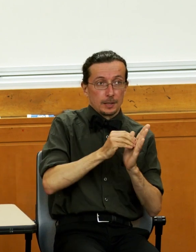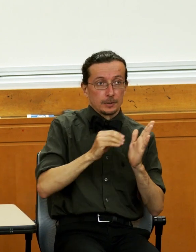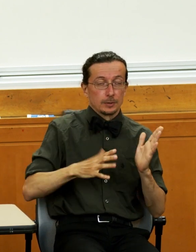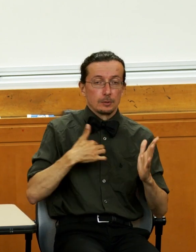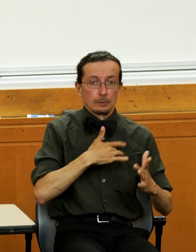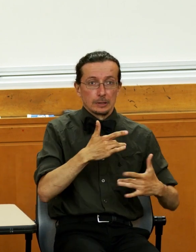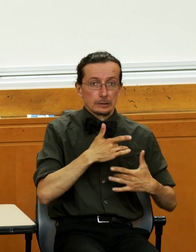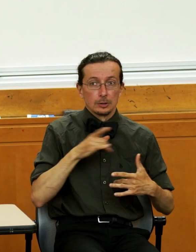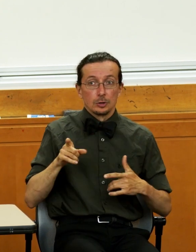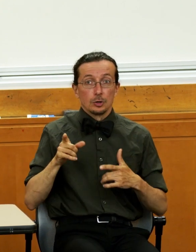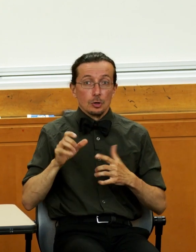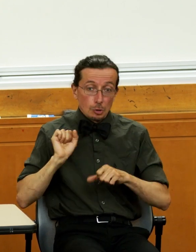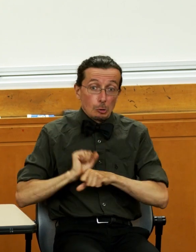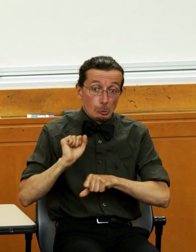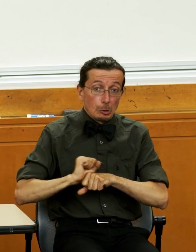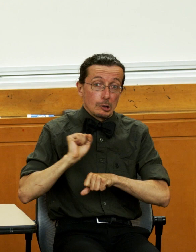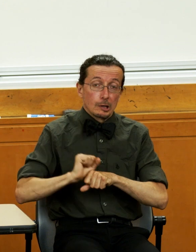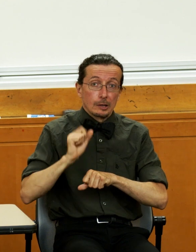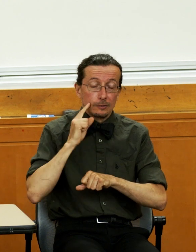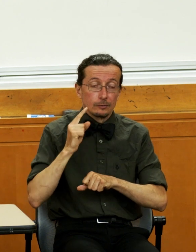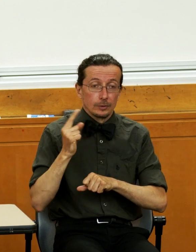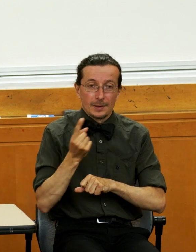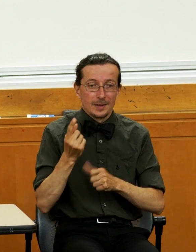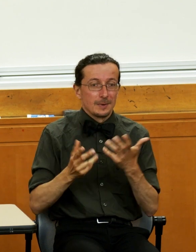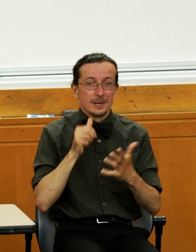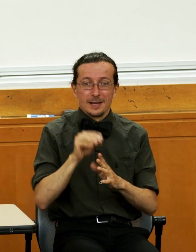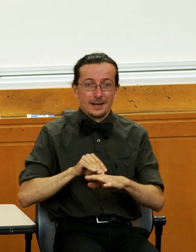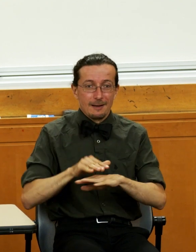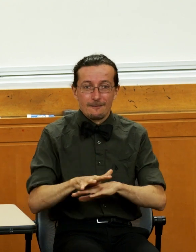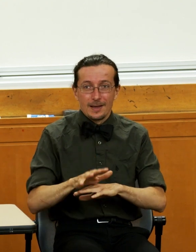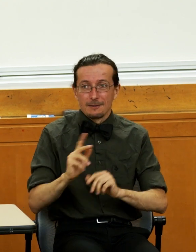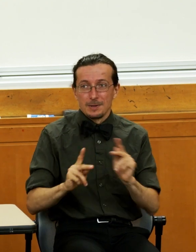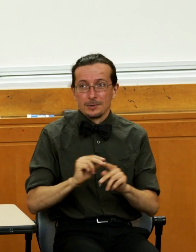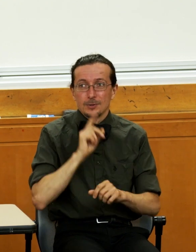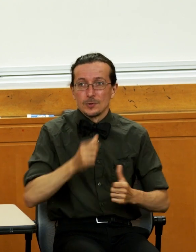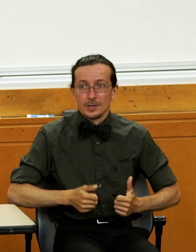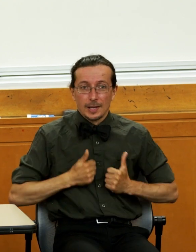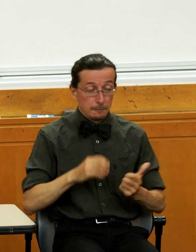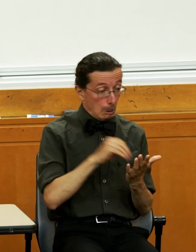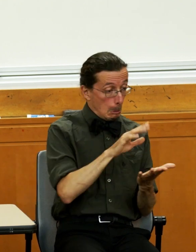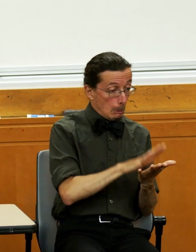something that might not reach real people, it might just end up on paper. So, do you see new